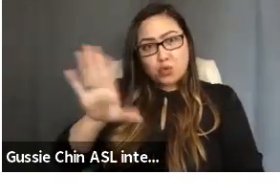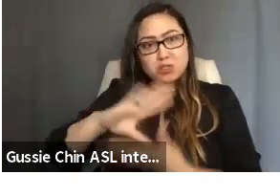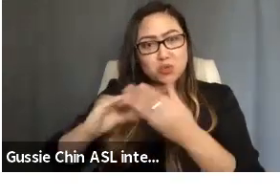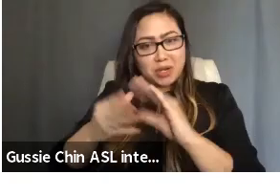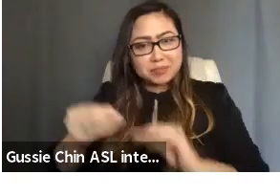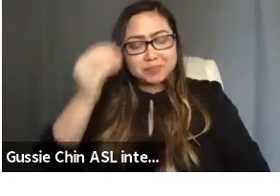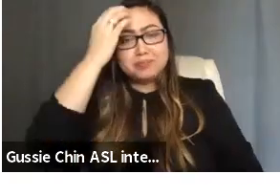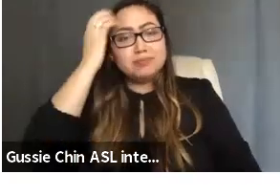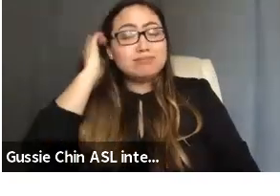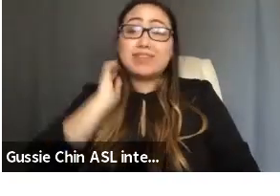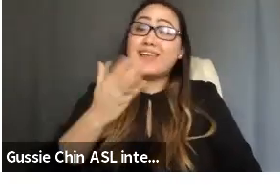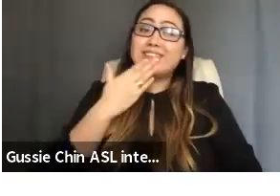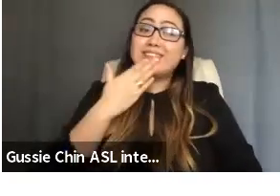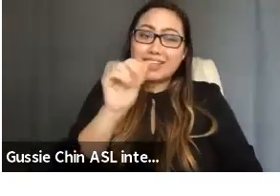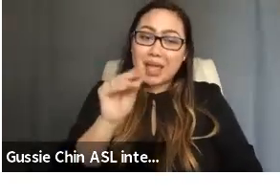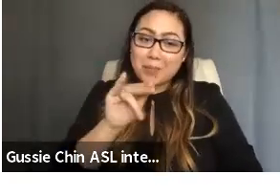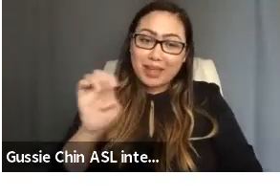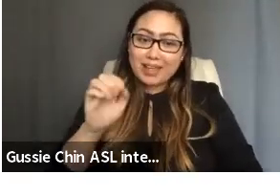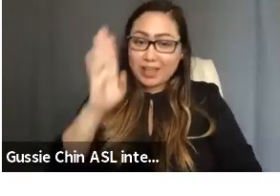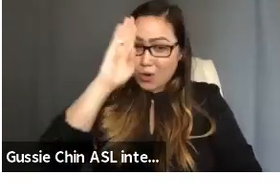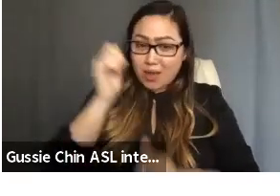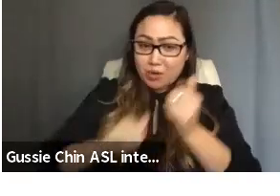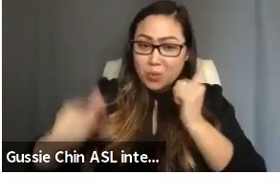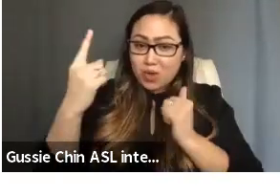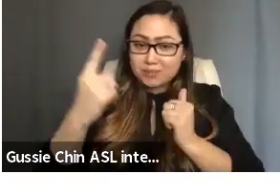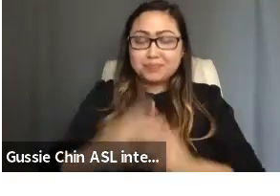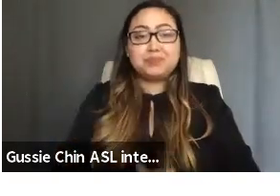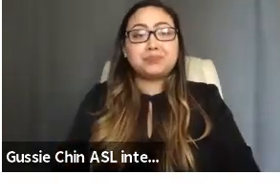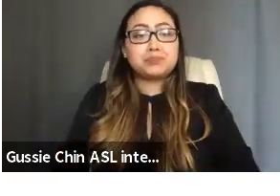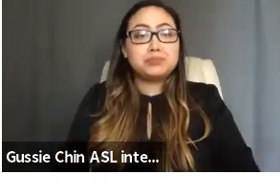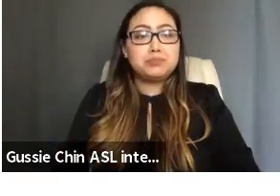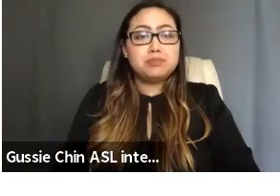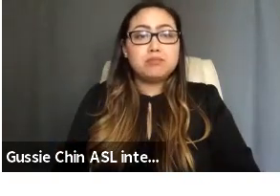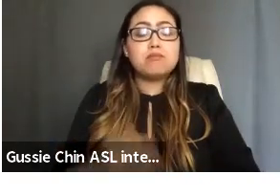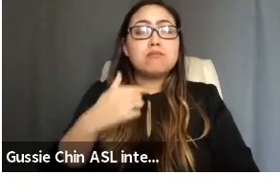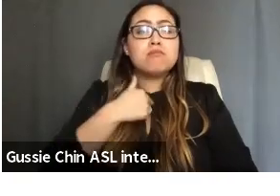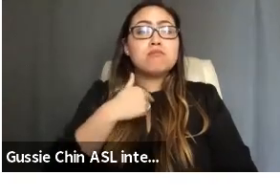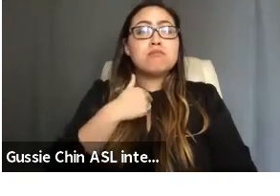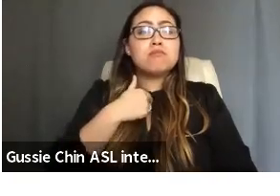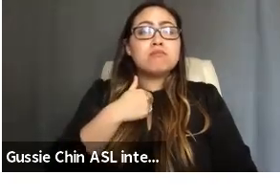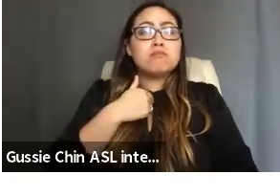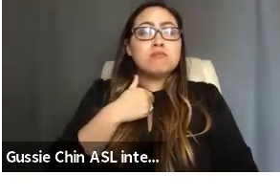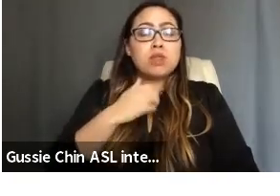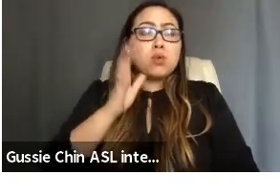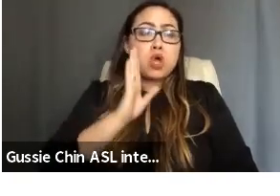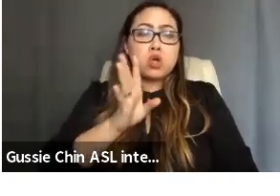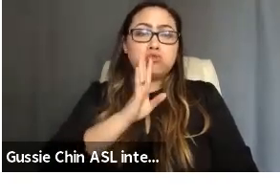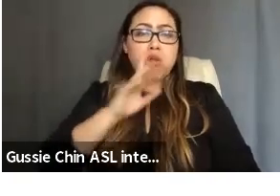Thanks, Aimee. Hi, everyone. I'm going to talk about a time where we learned